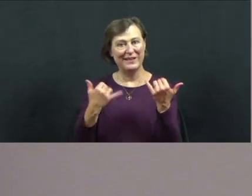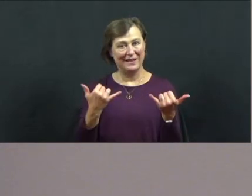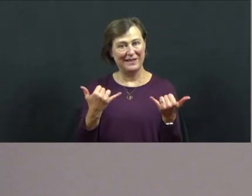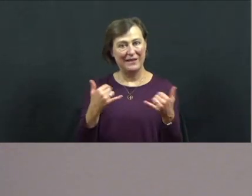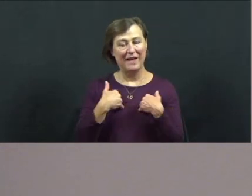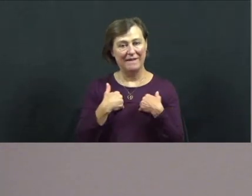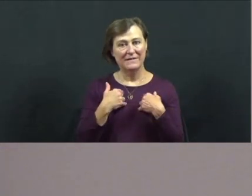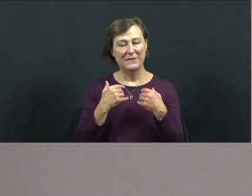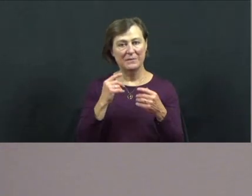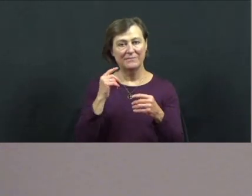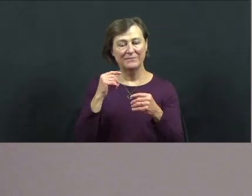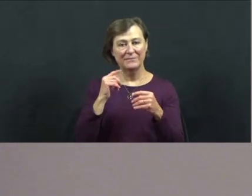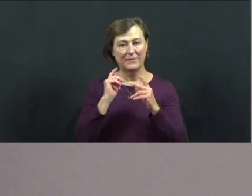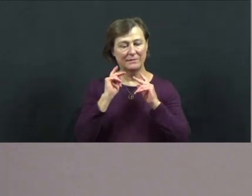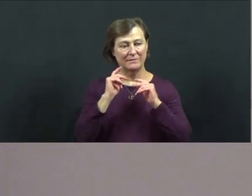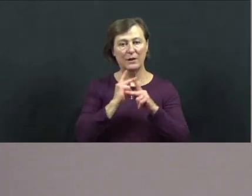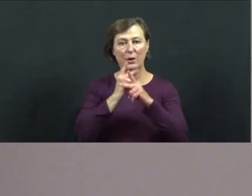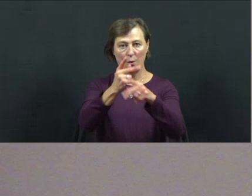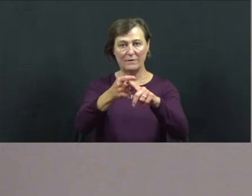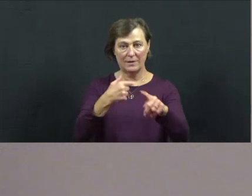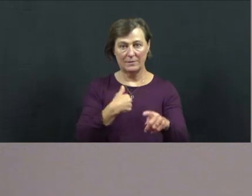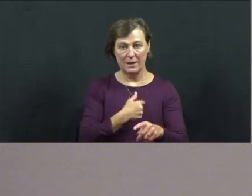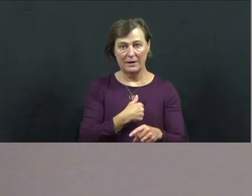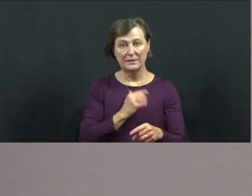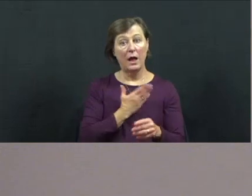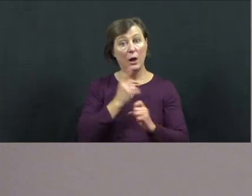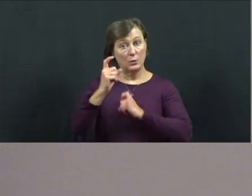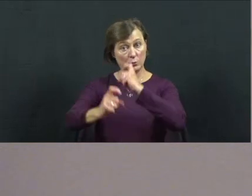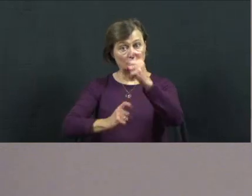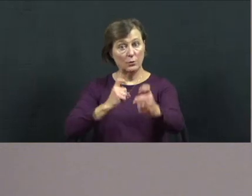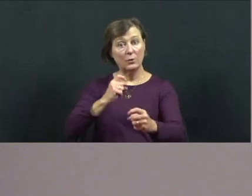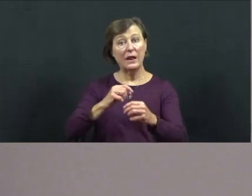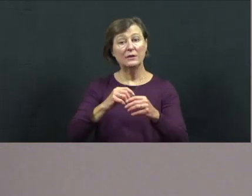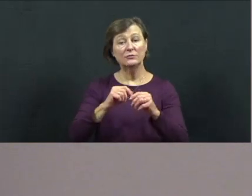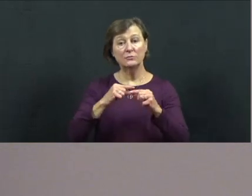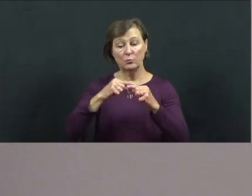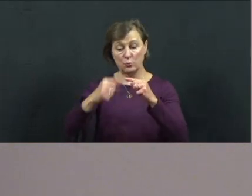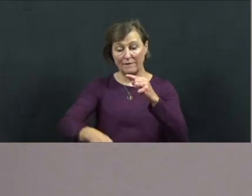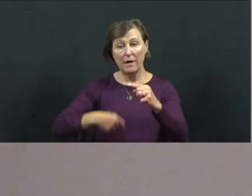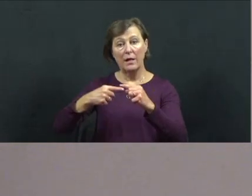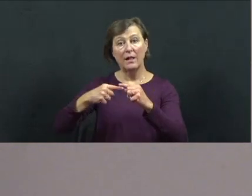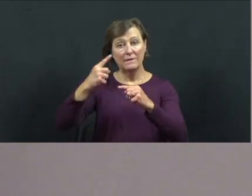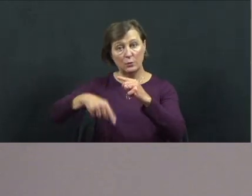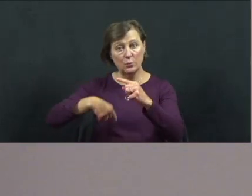create permanent, revolving loan funds that remain in the community to provide